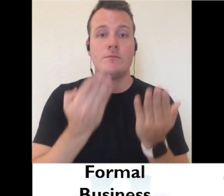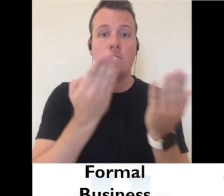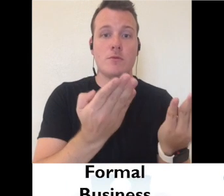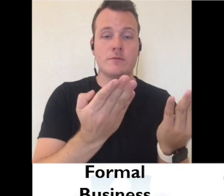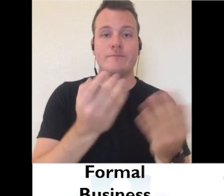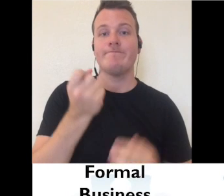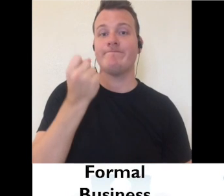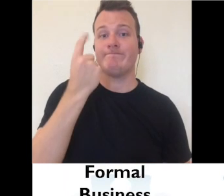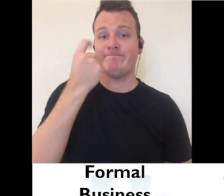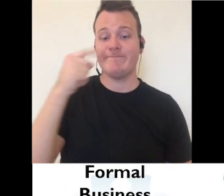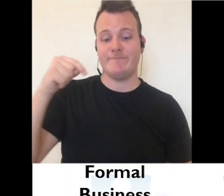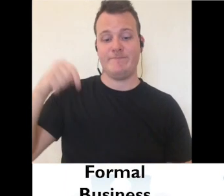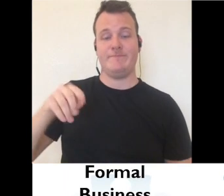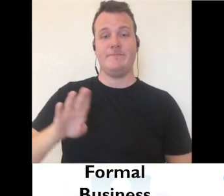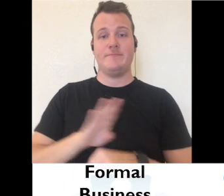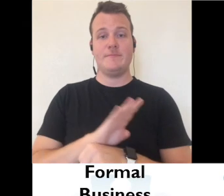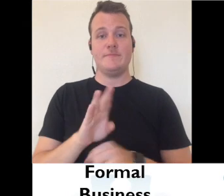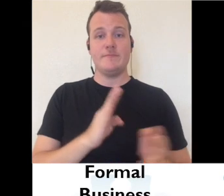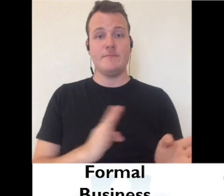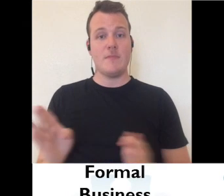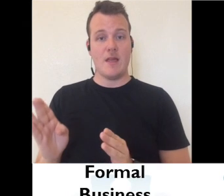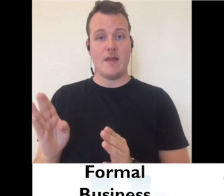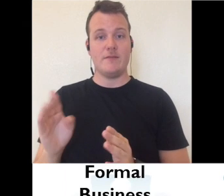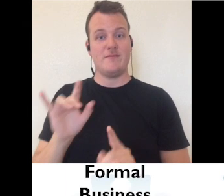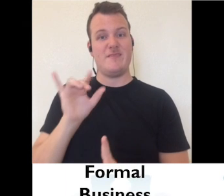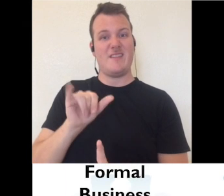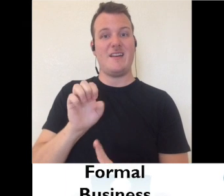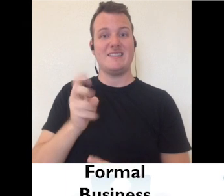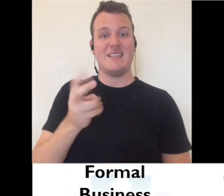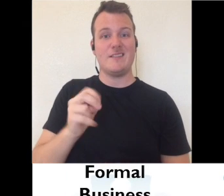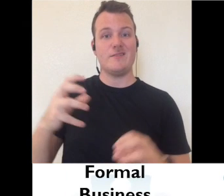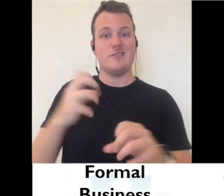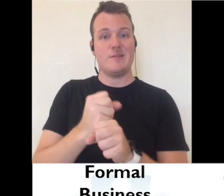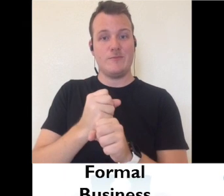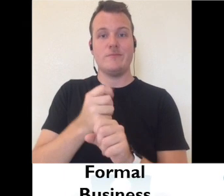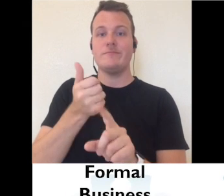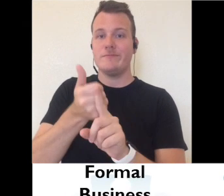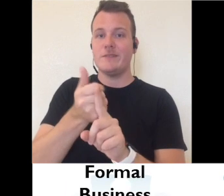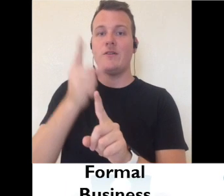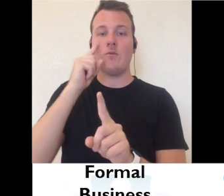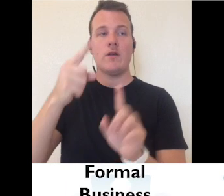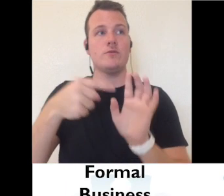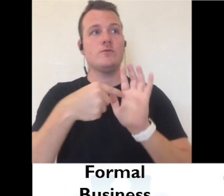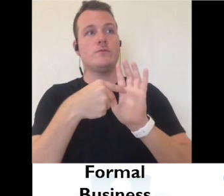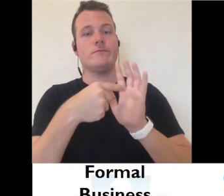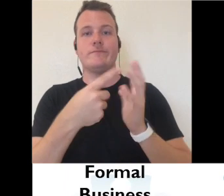be read. It provides an enthusiastic snapshot then of your plan, what you want